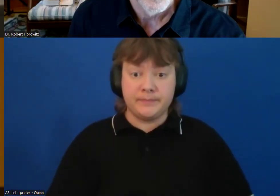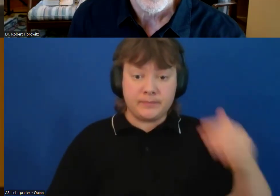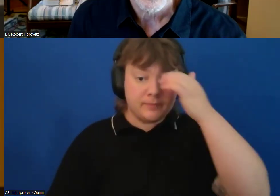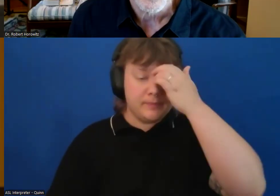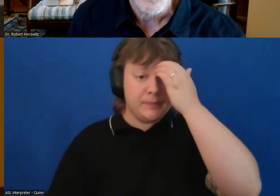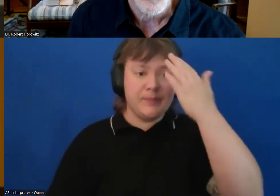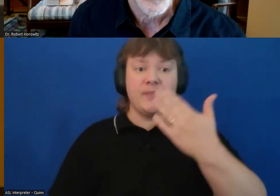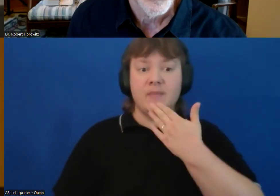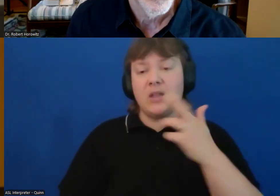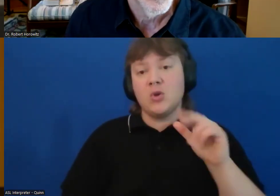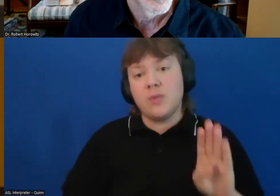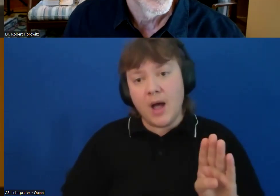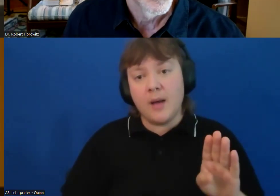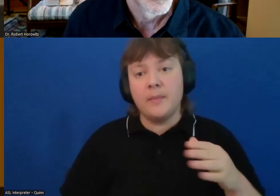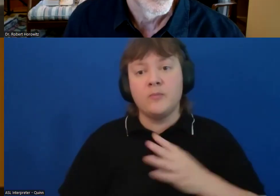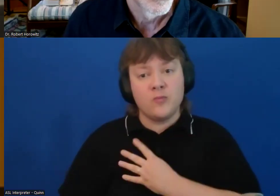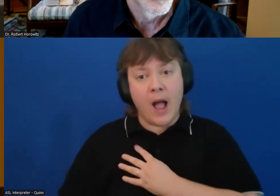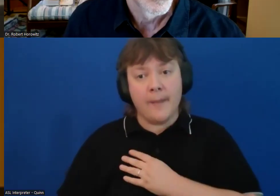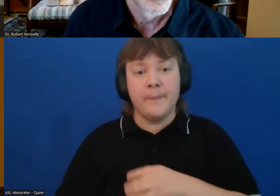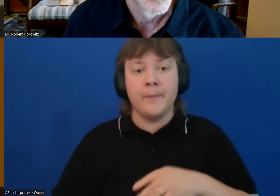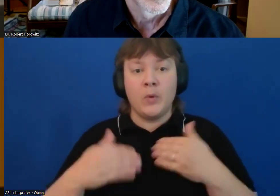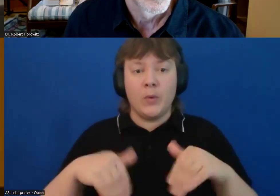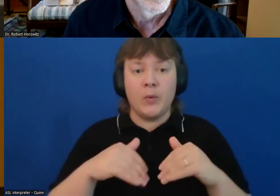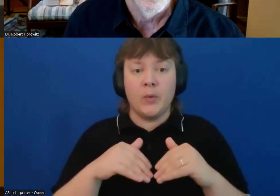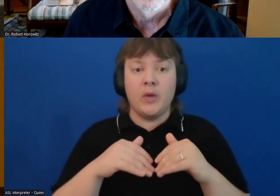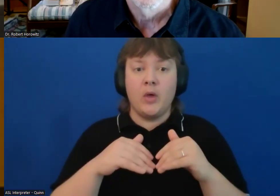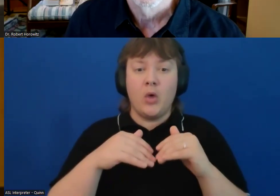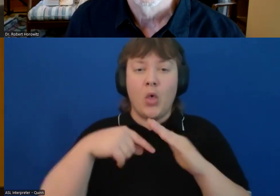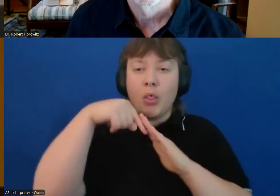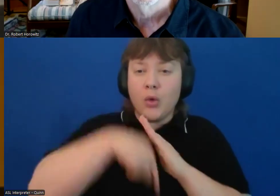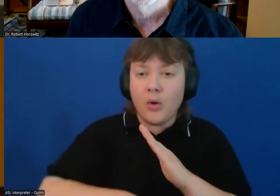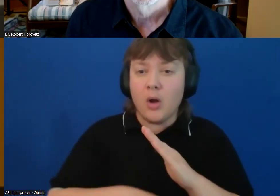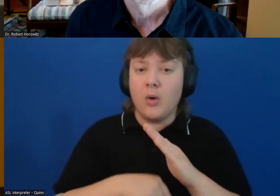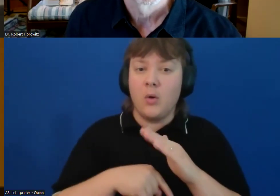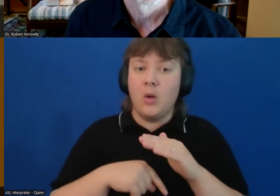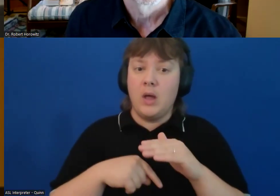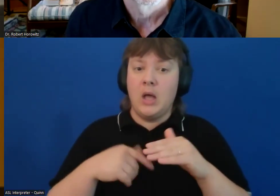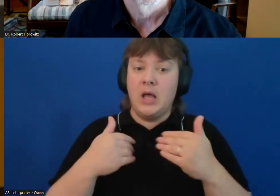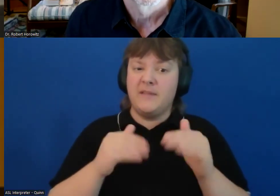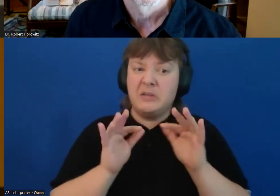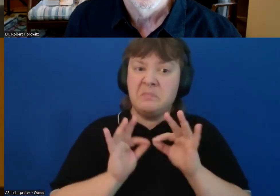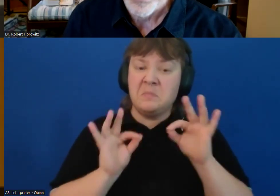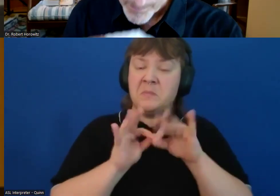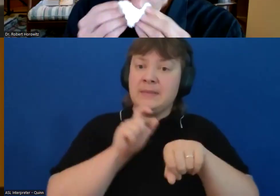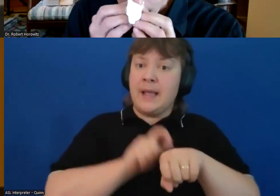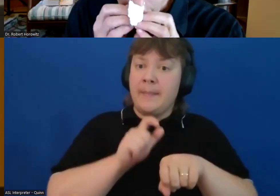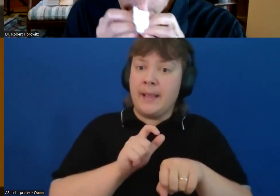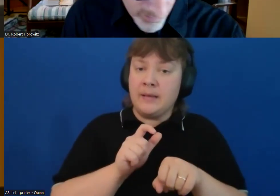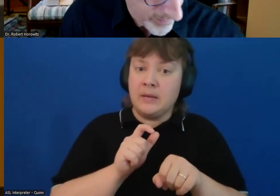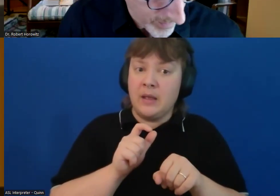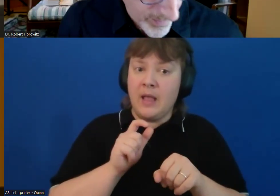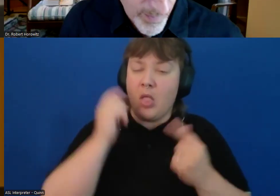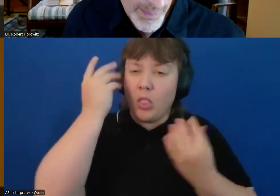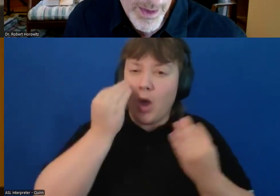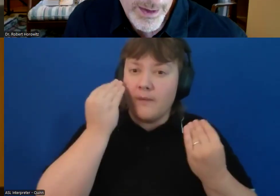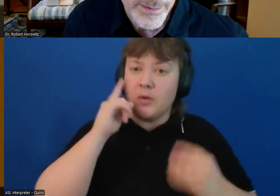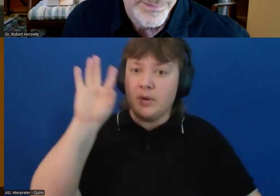Thank you Rob for that really really thorough and very timely and um thoughtful presentation.